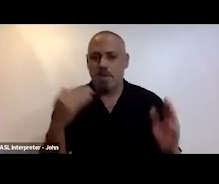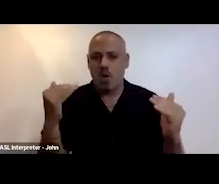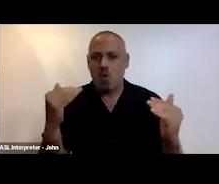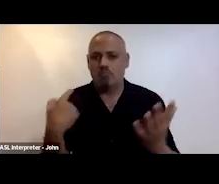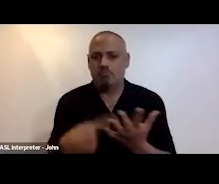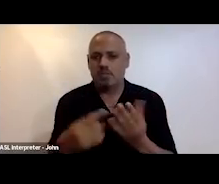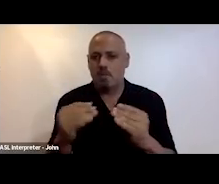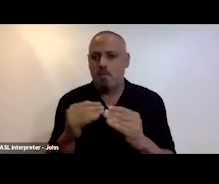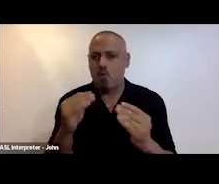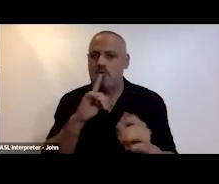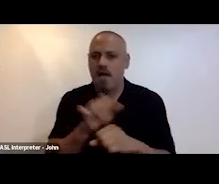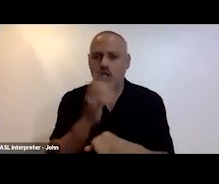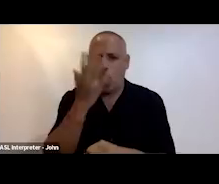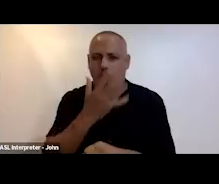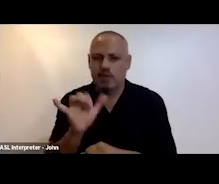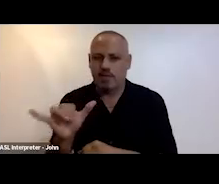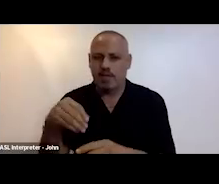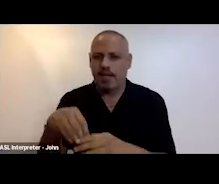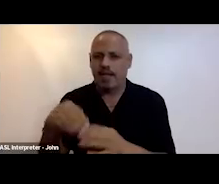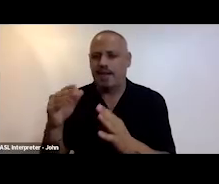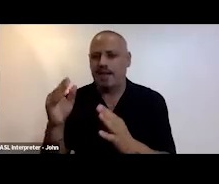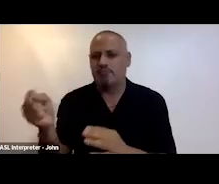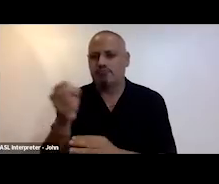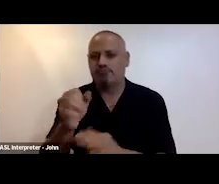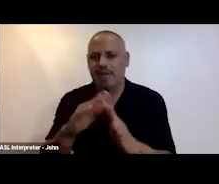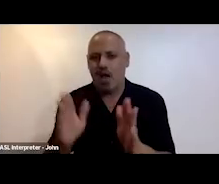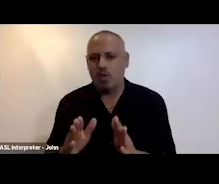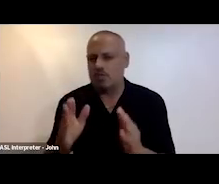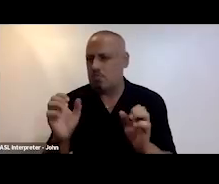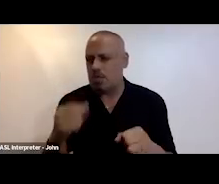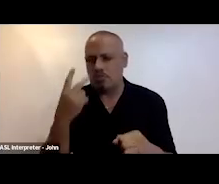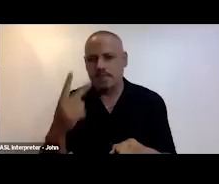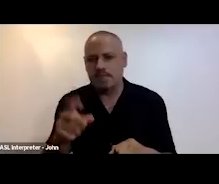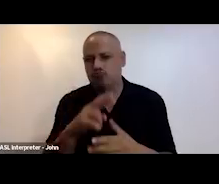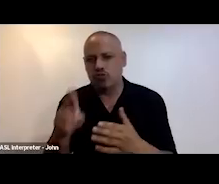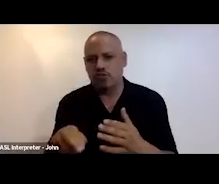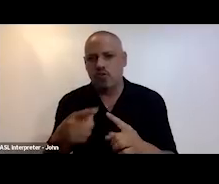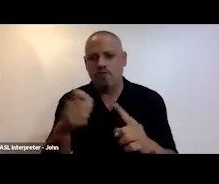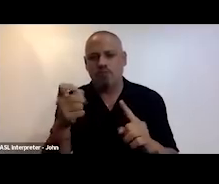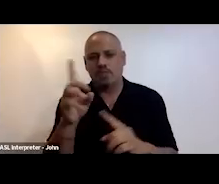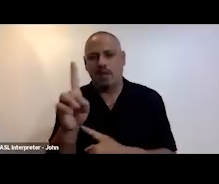about what this actually looks like in housing, what you're likely to see as a result of some of these diagnoses.